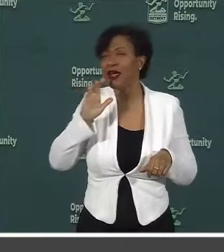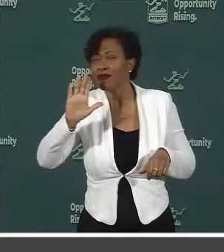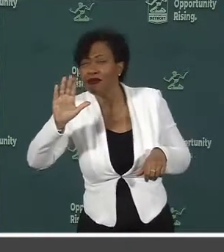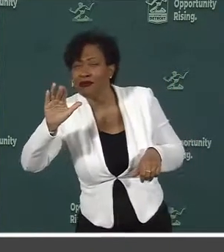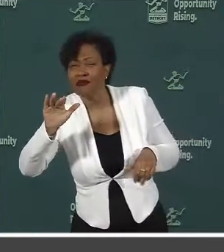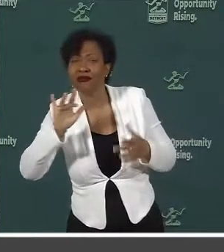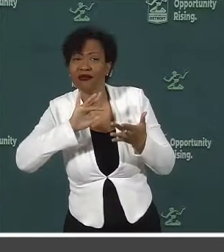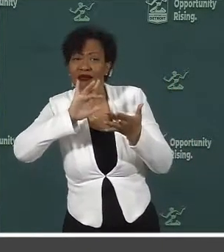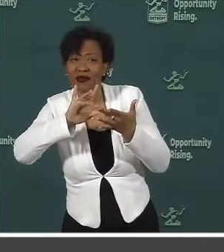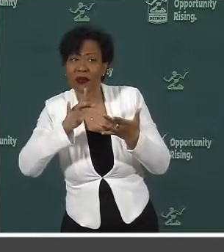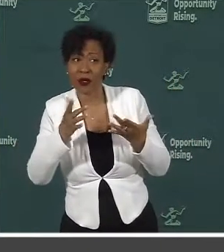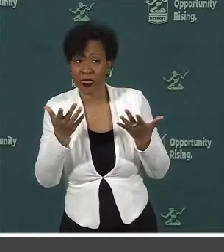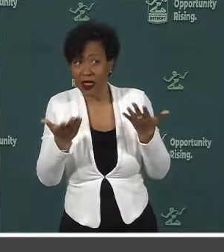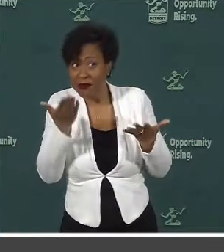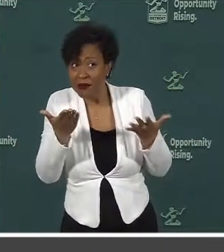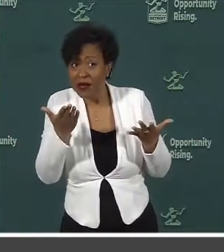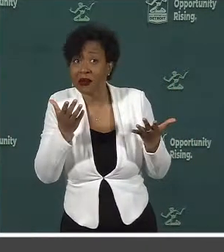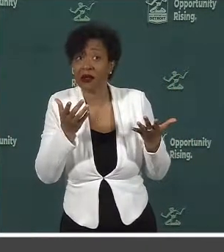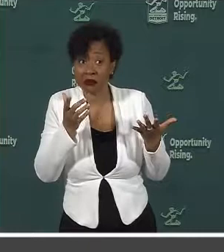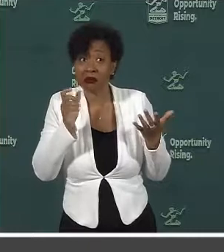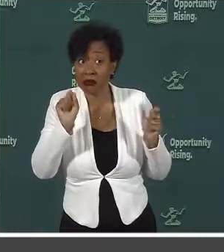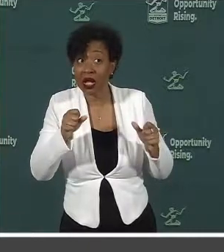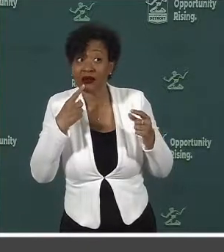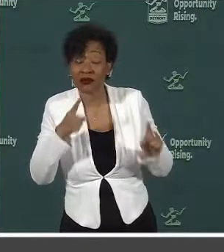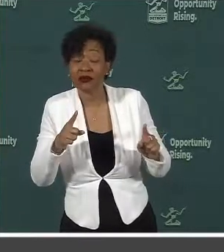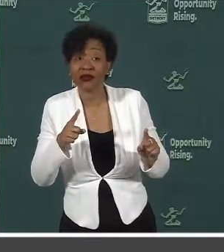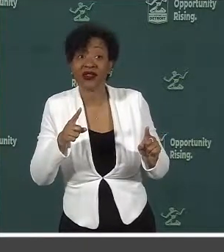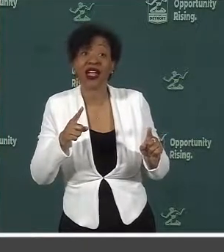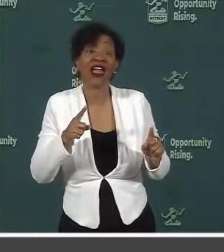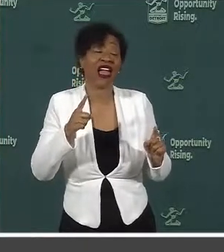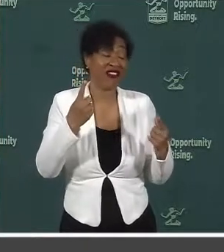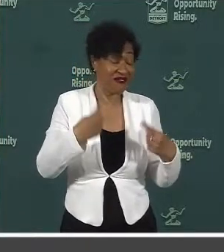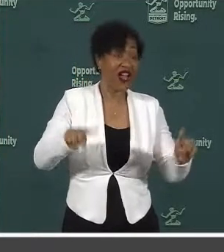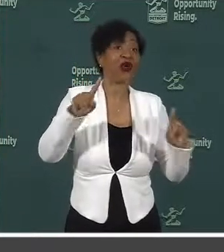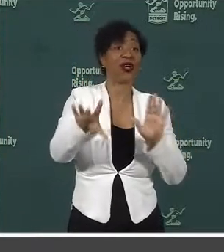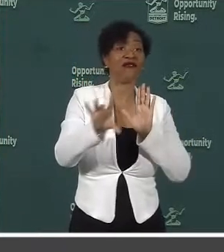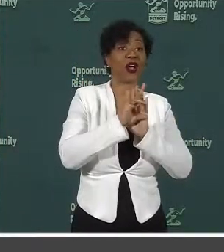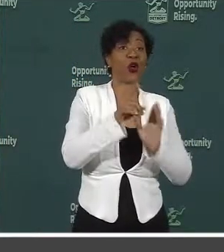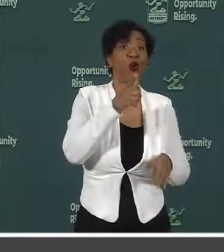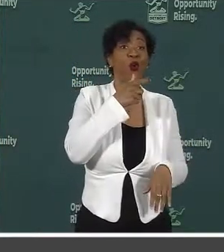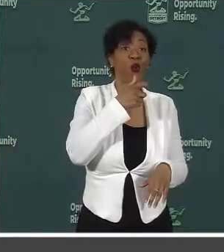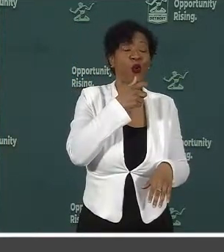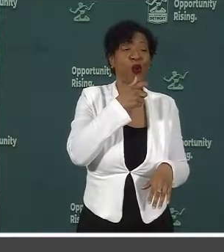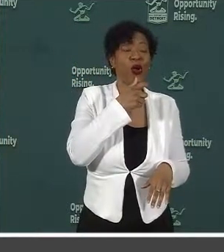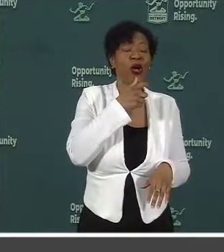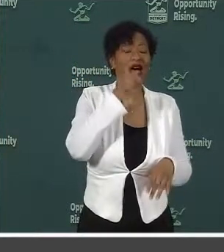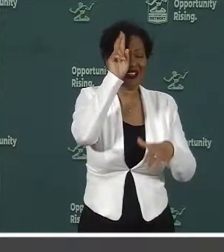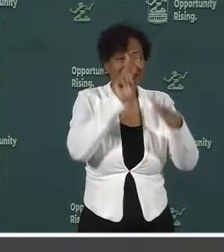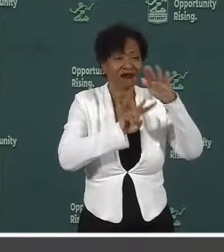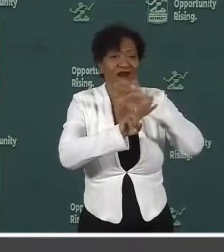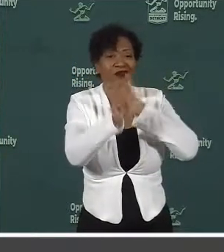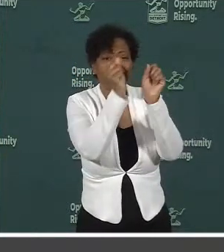POTENTIAL AND ULTIMATELY WE FOUND A VISIONARY LEADER BILL FORD HE HAD THIS VISION THAT HE